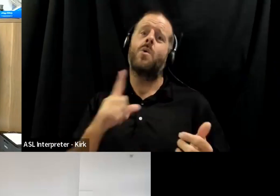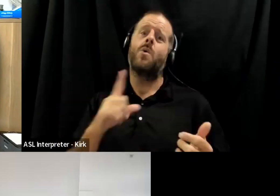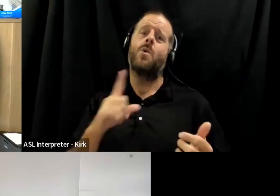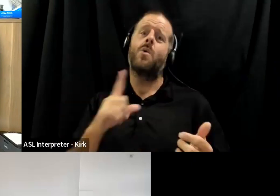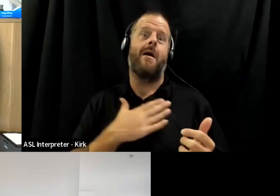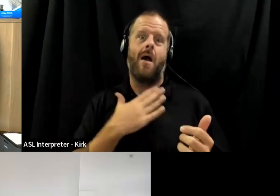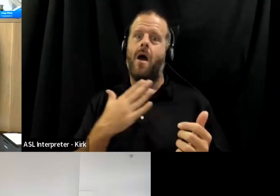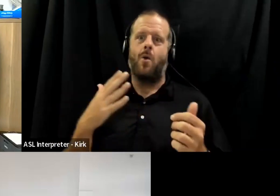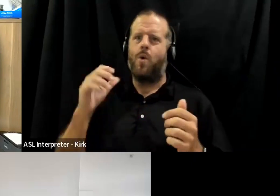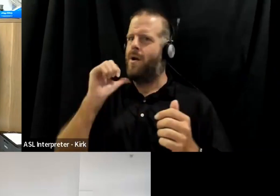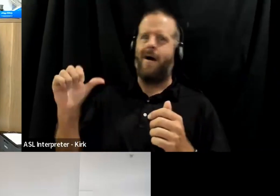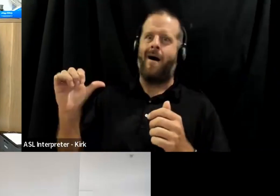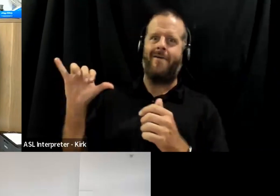I'm glad that I've moved past that.